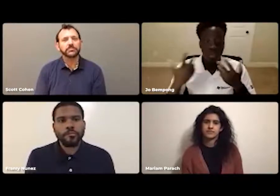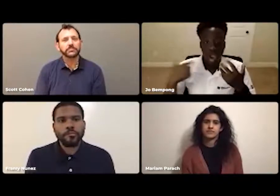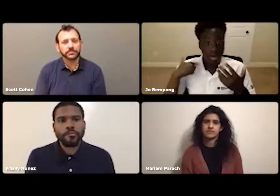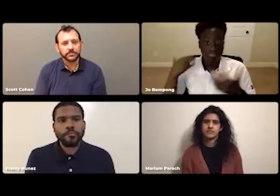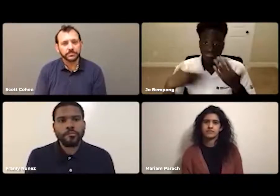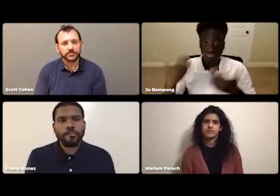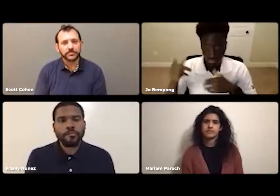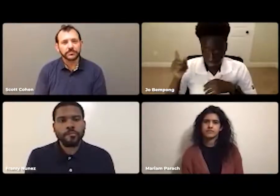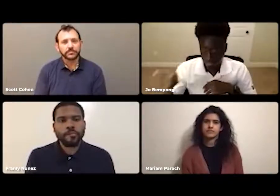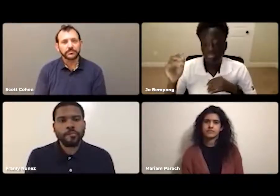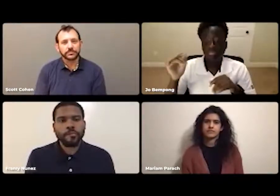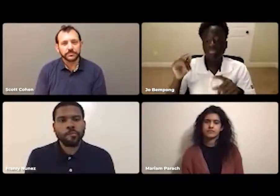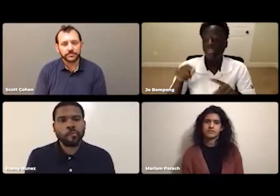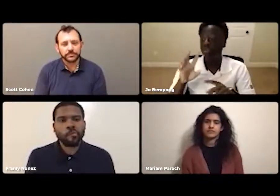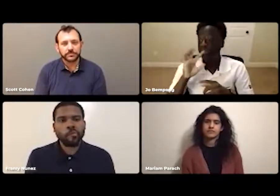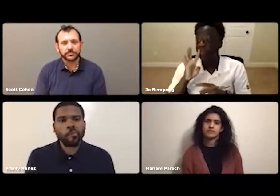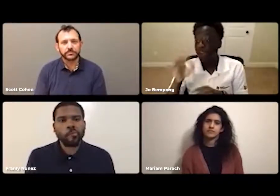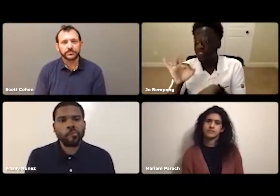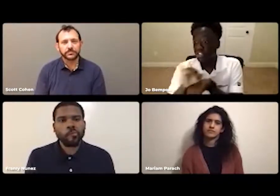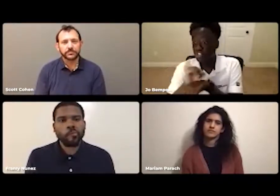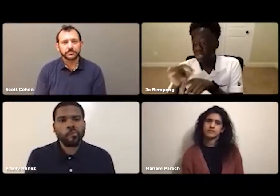It's a perfect fit for me.